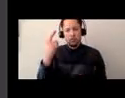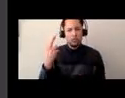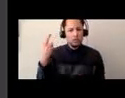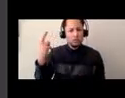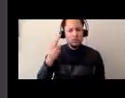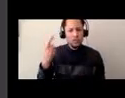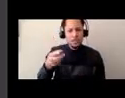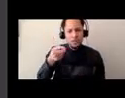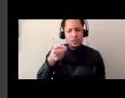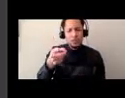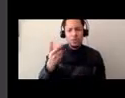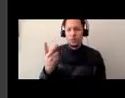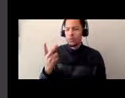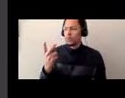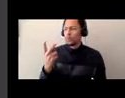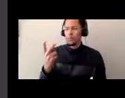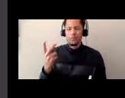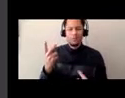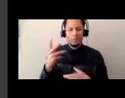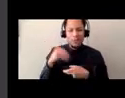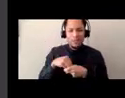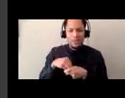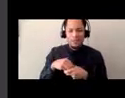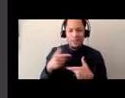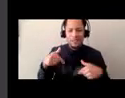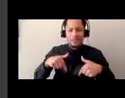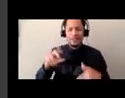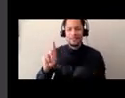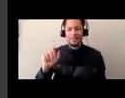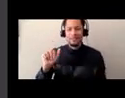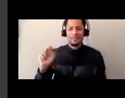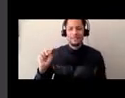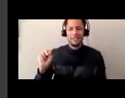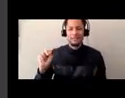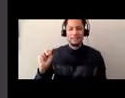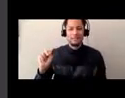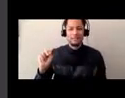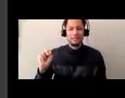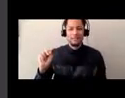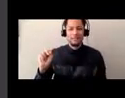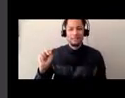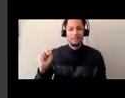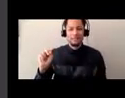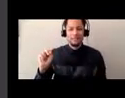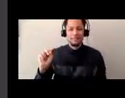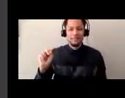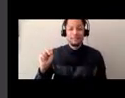DAN. And we tested this out before.